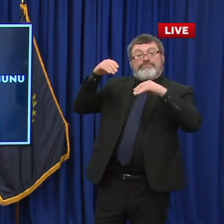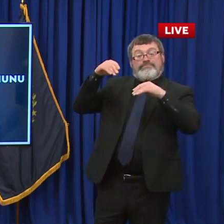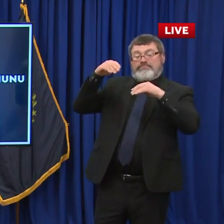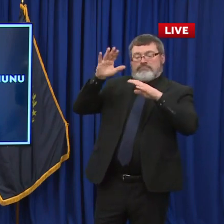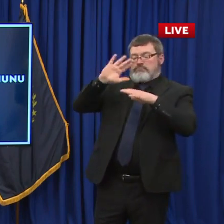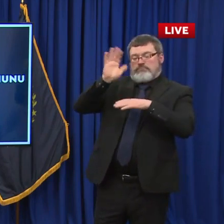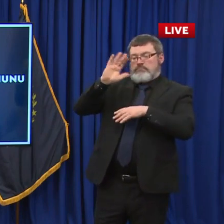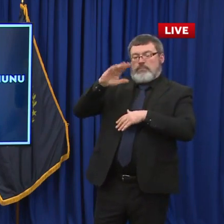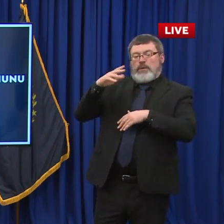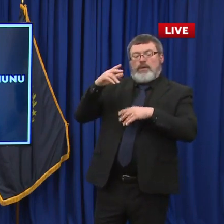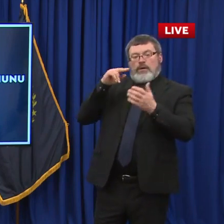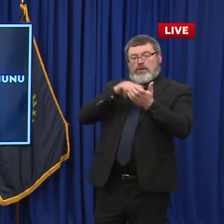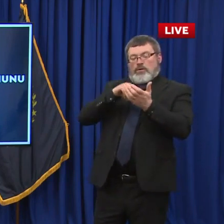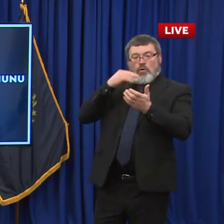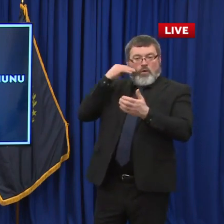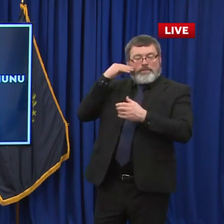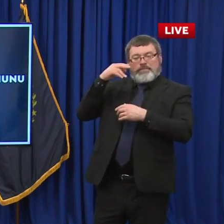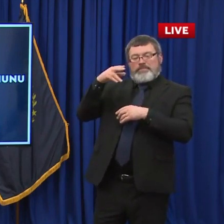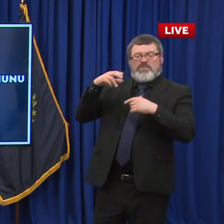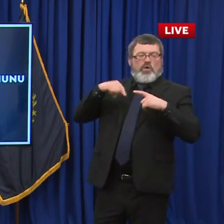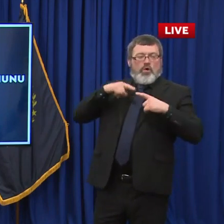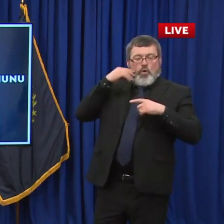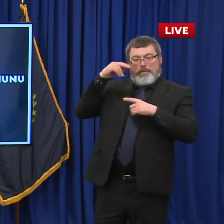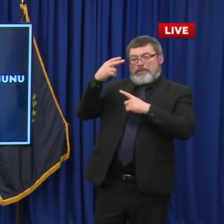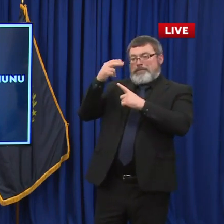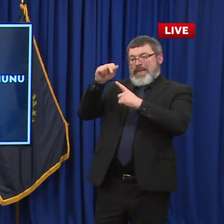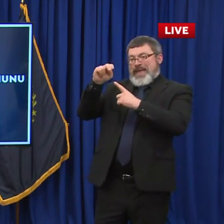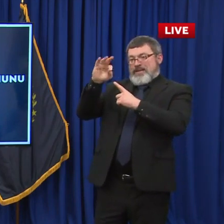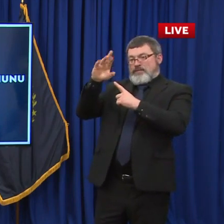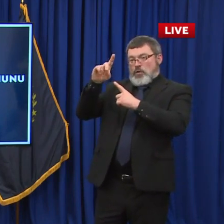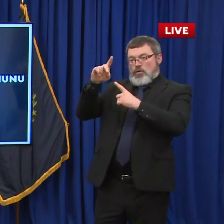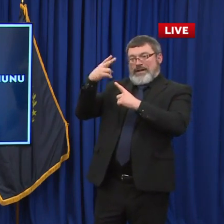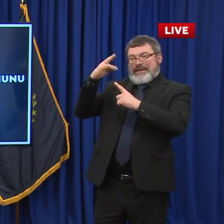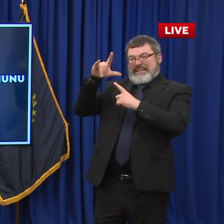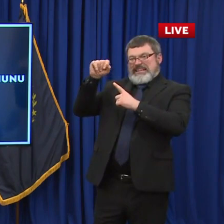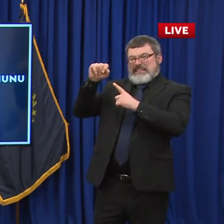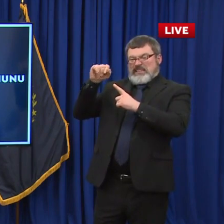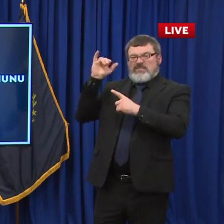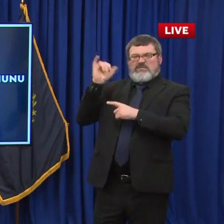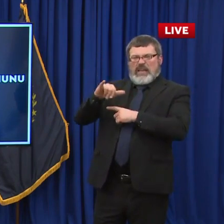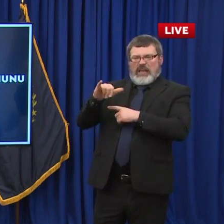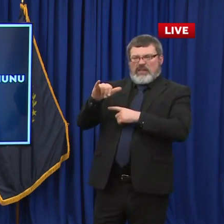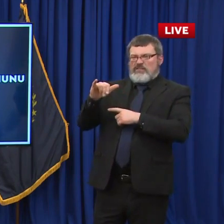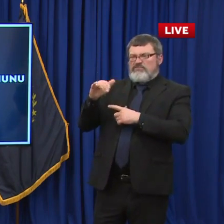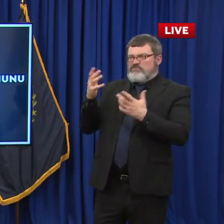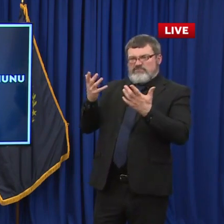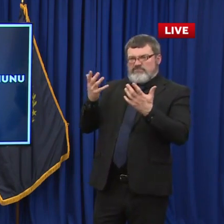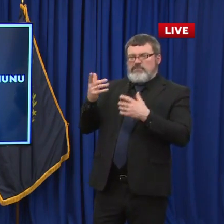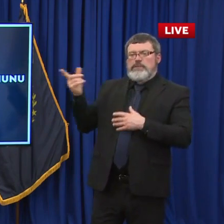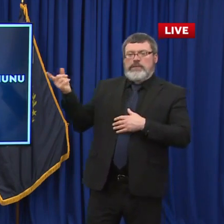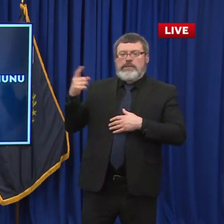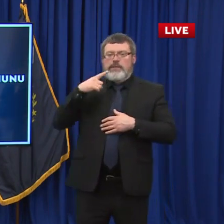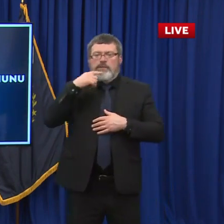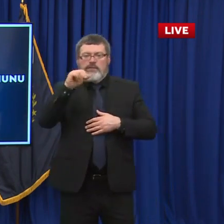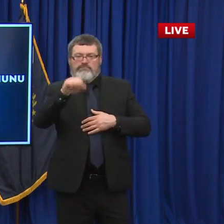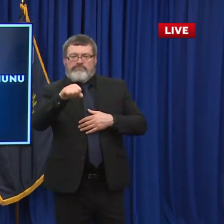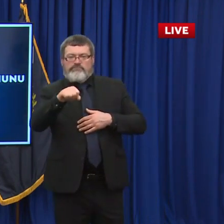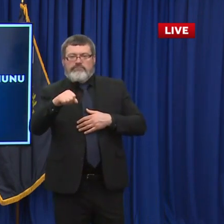REAL QUICK. DIDN’T THEY HAVE A PREVIOUS INSTITUTIONAL OUTBREAK?